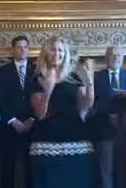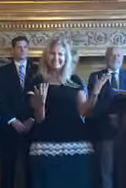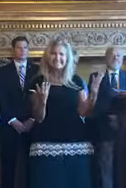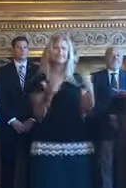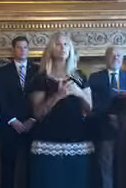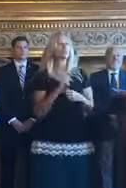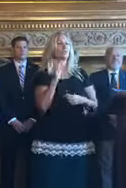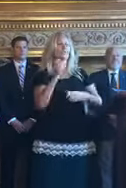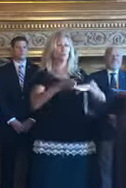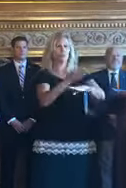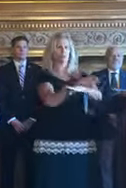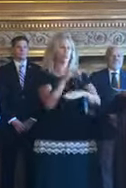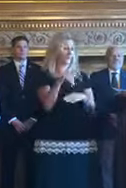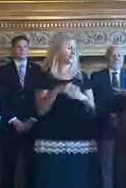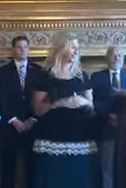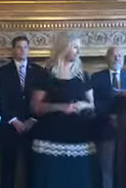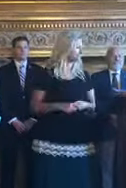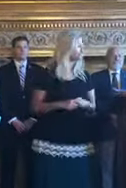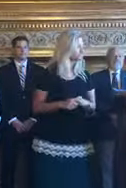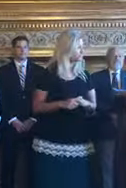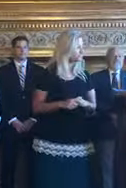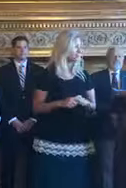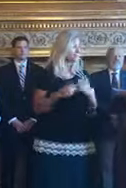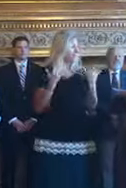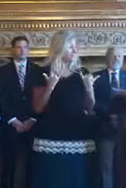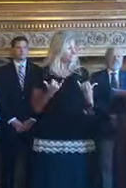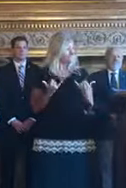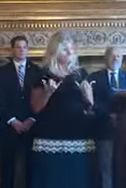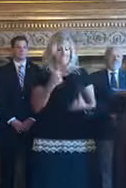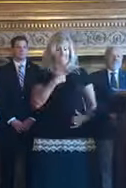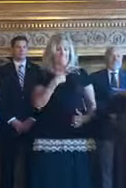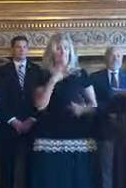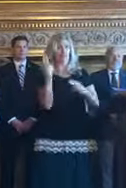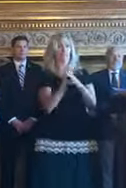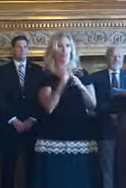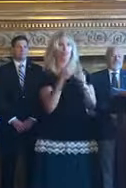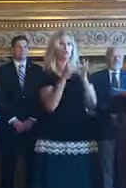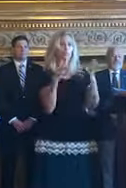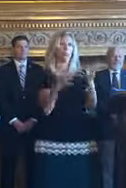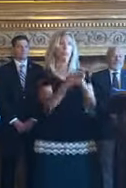And then there is no accountability for those interpreters who are working unethically.